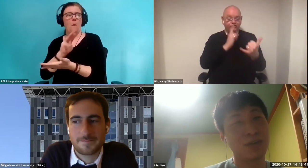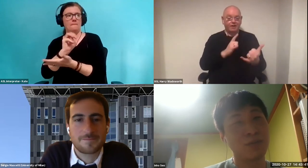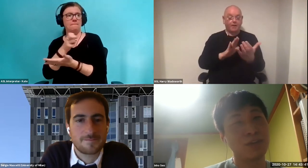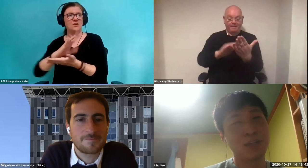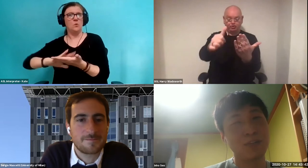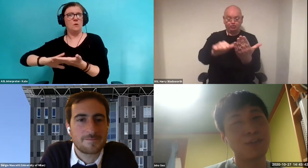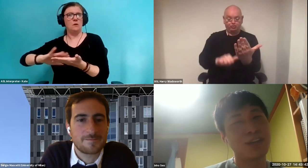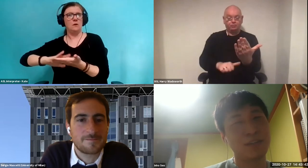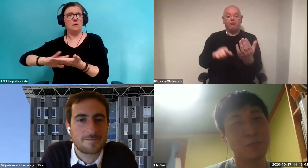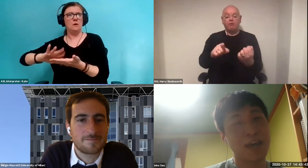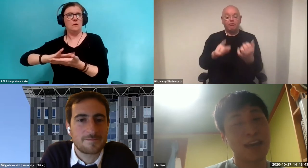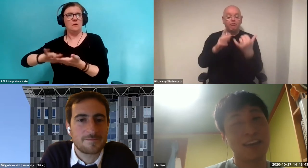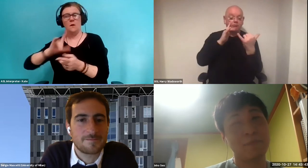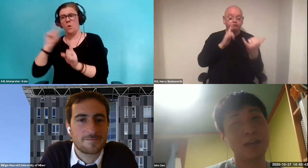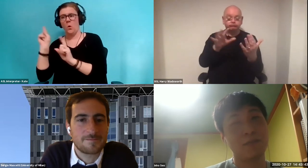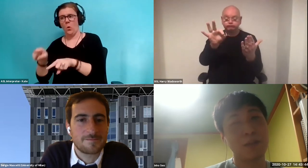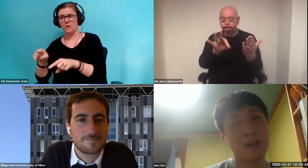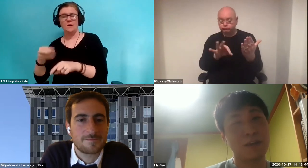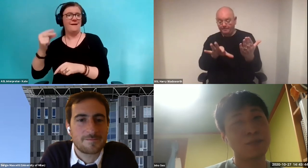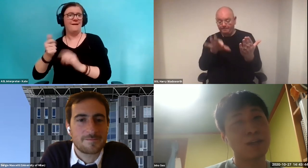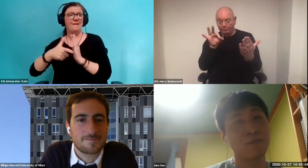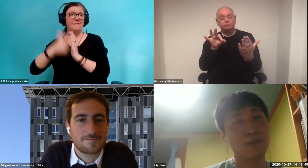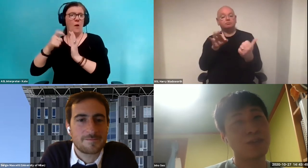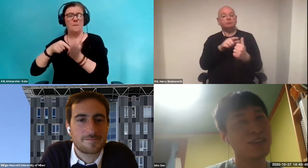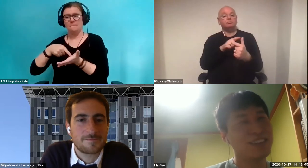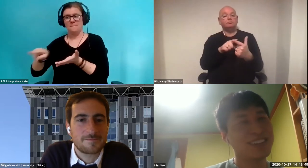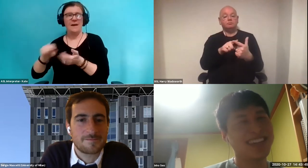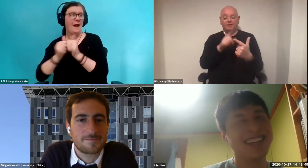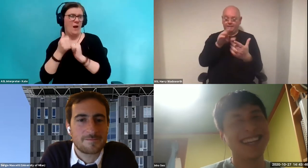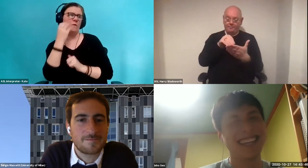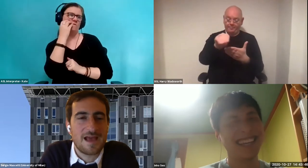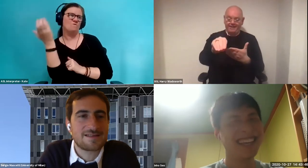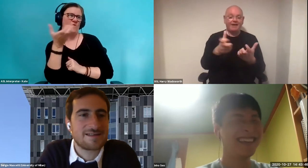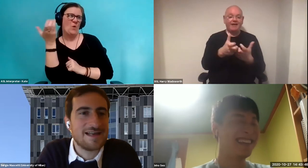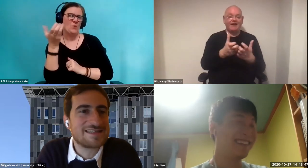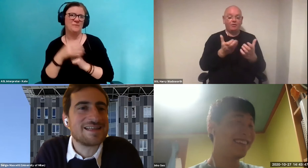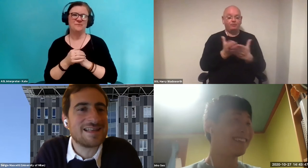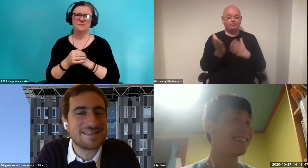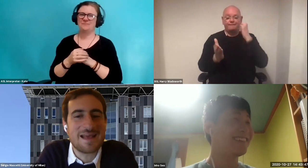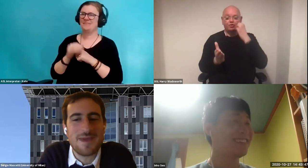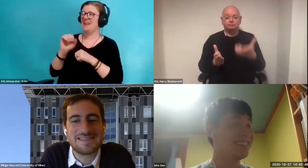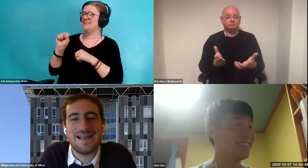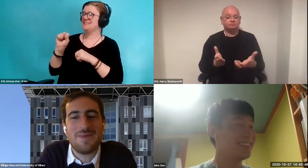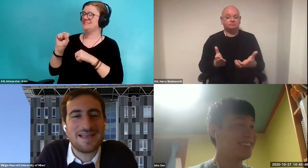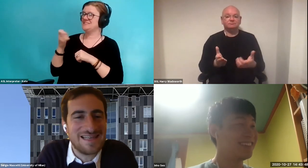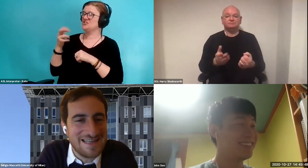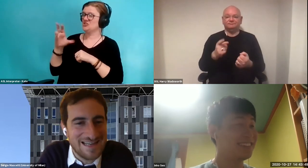order the menu and then pay pay with my smartphone that's that's that is an amazing amazing idea